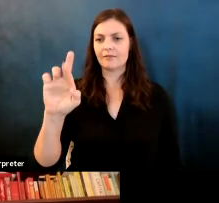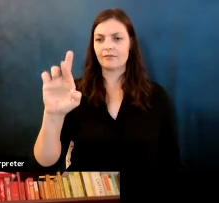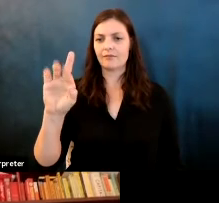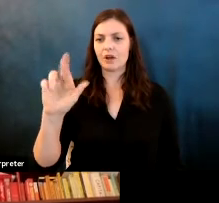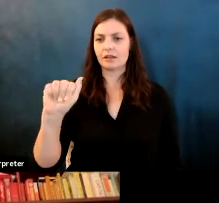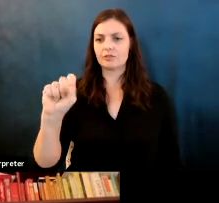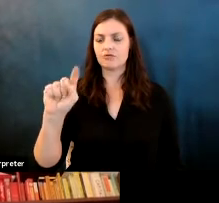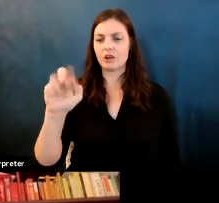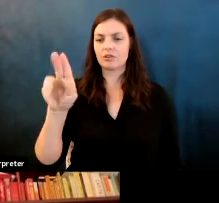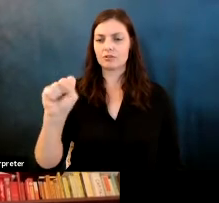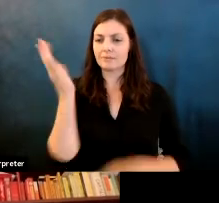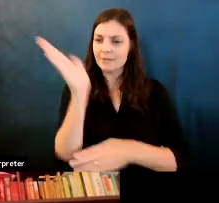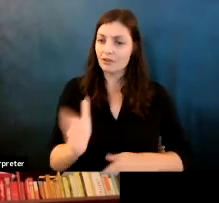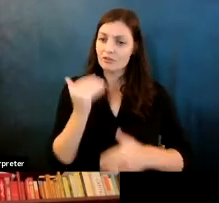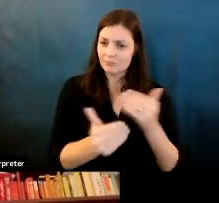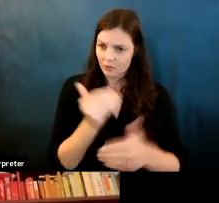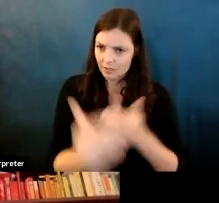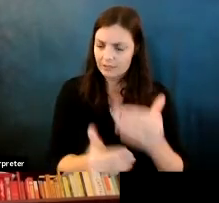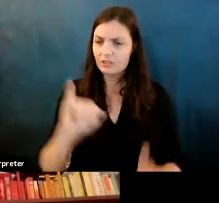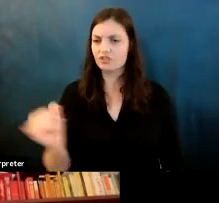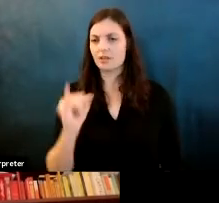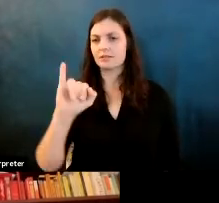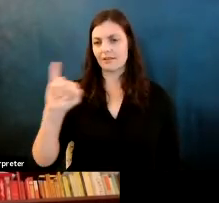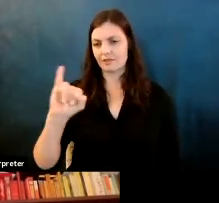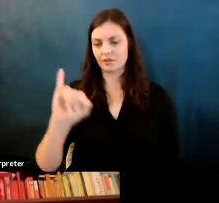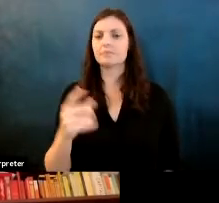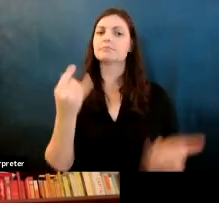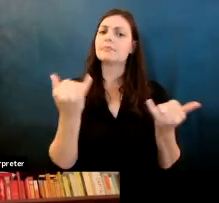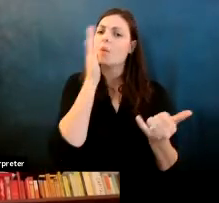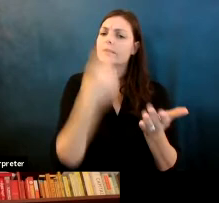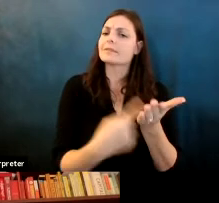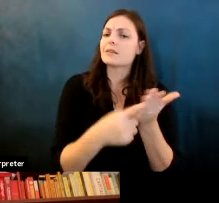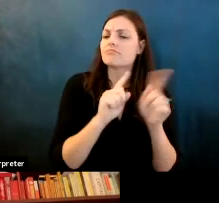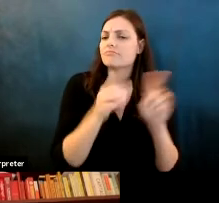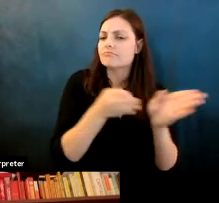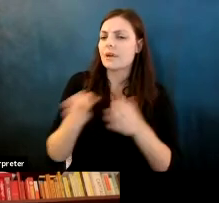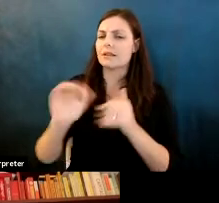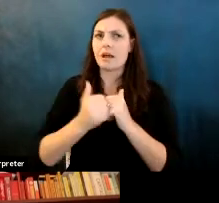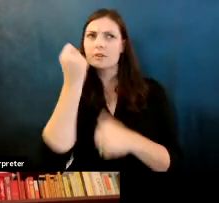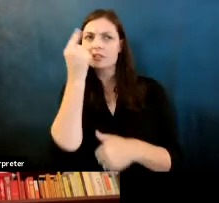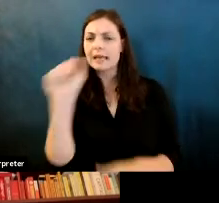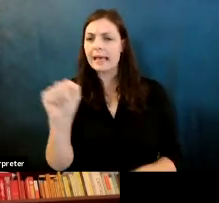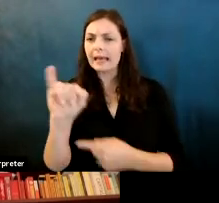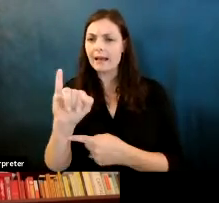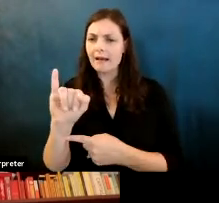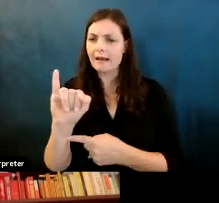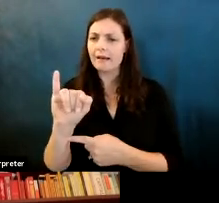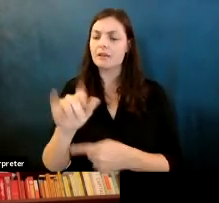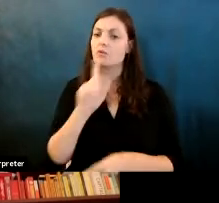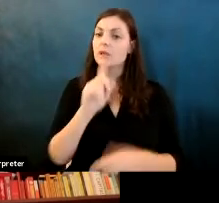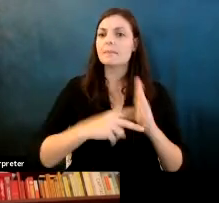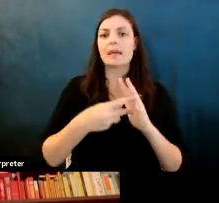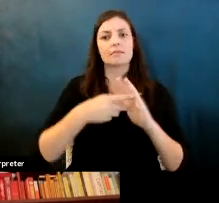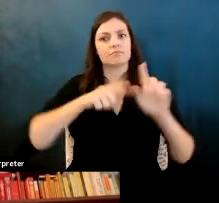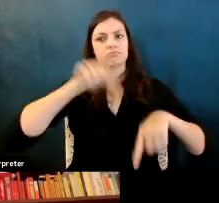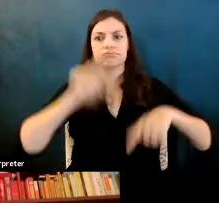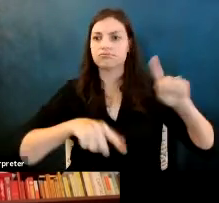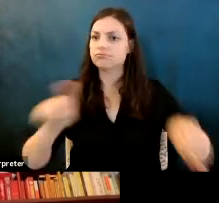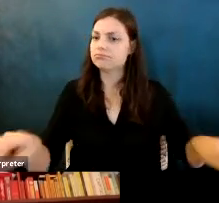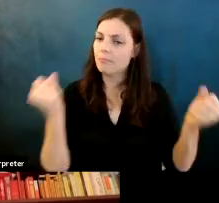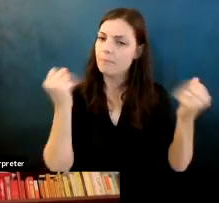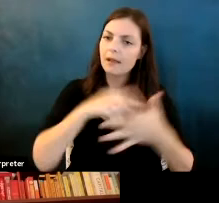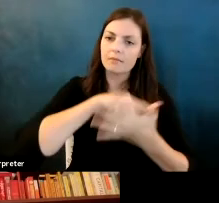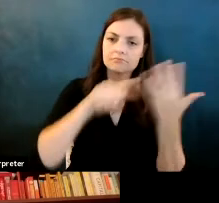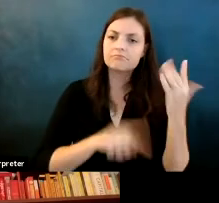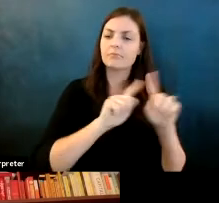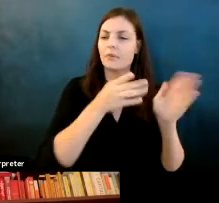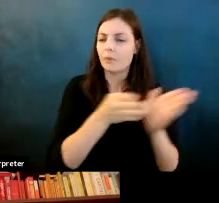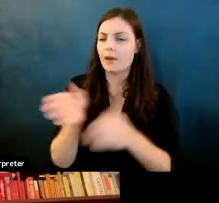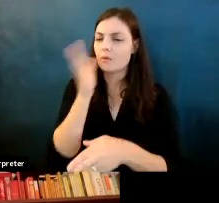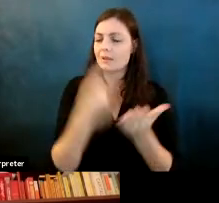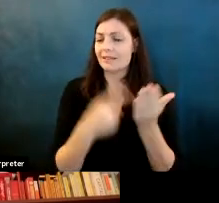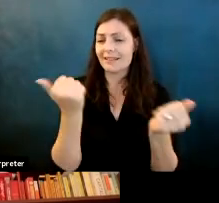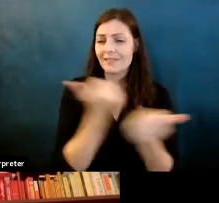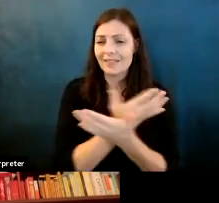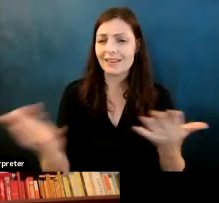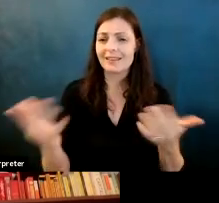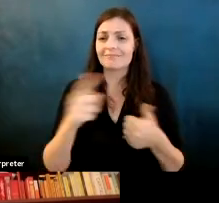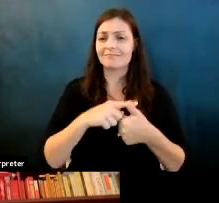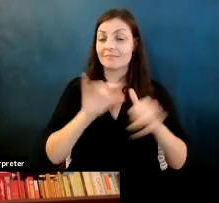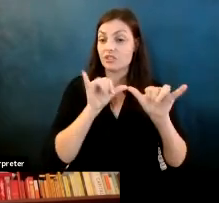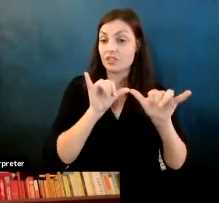Fernanda Viegas: And so today we're going to be talking about ways of understanding, Ai and we really mean this as a variety of different ways we're going to be talking about everything from engineering tools.